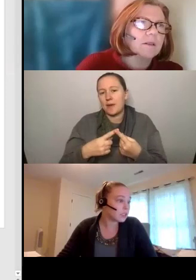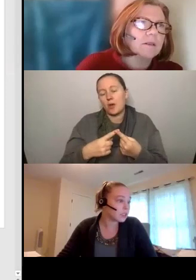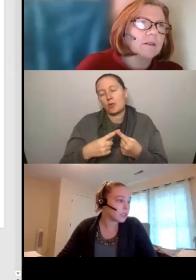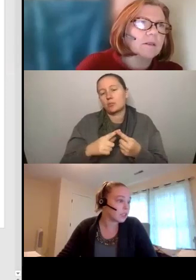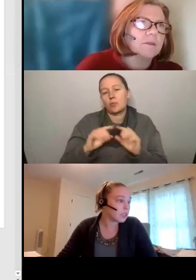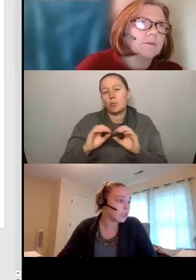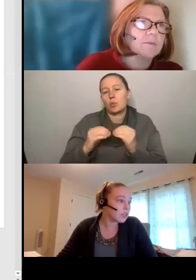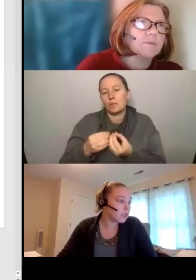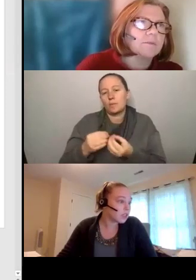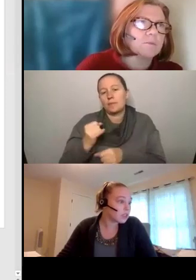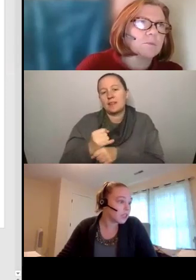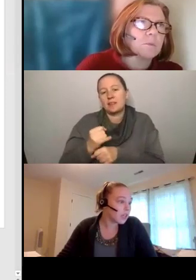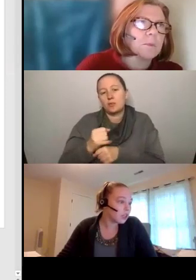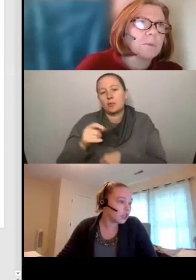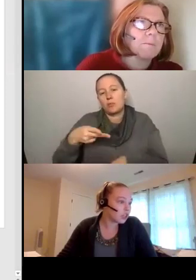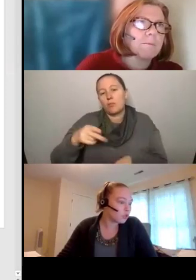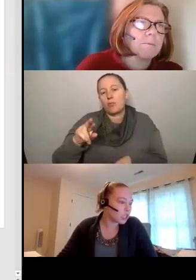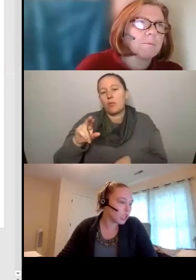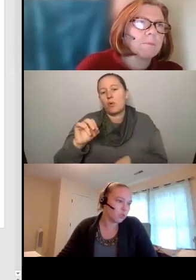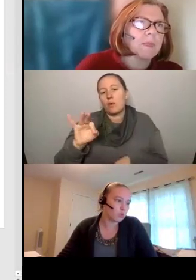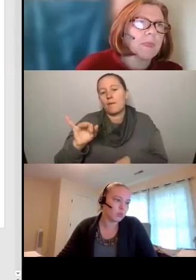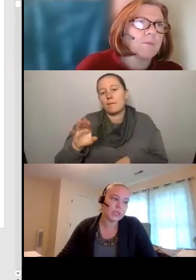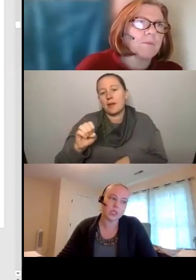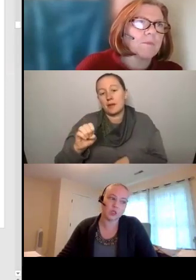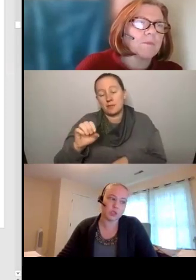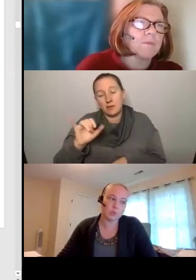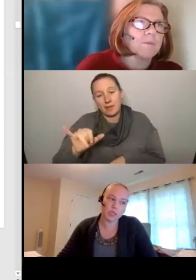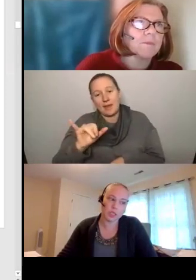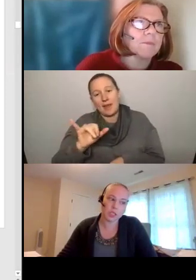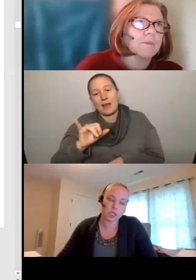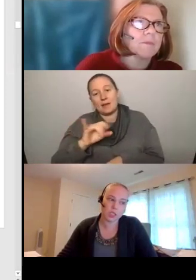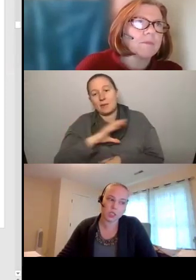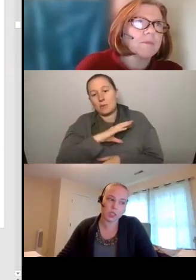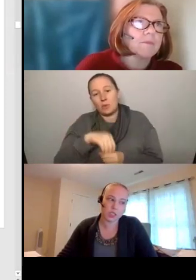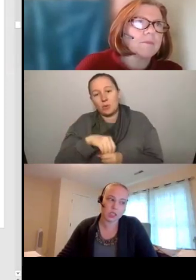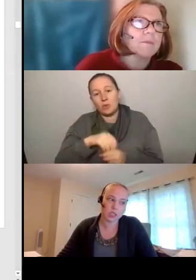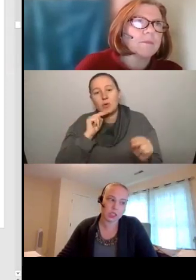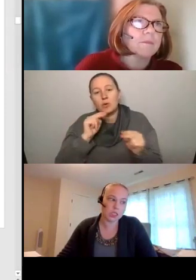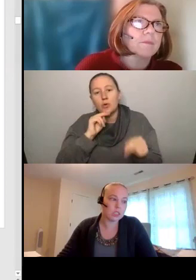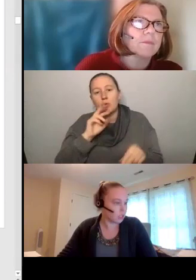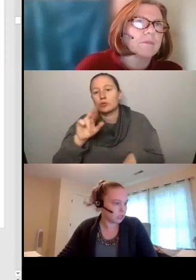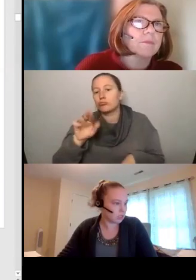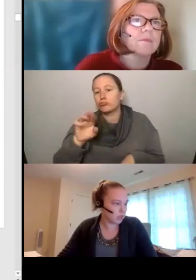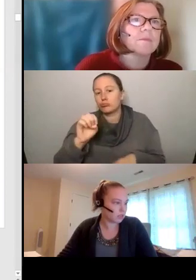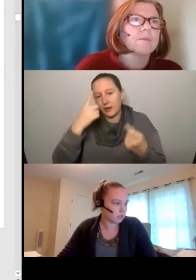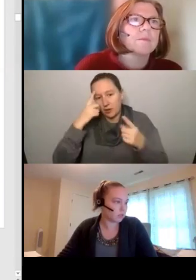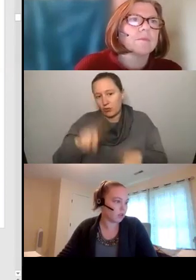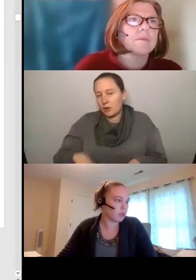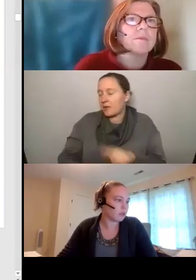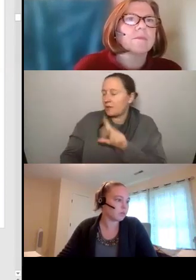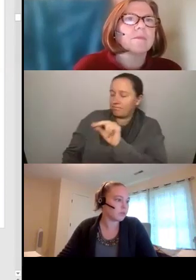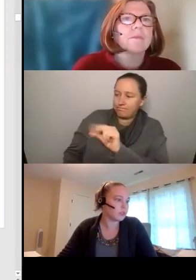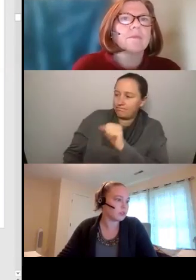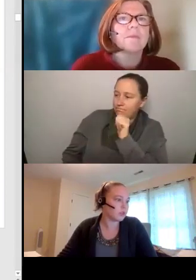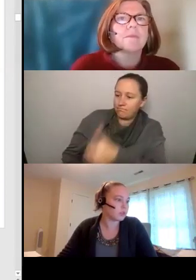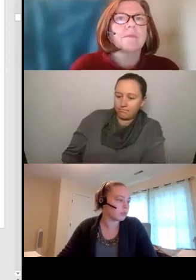Does it contain the negotiated rate agreement? Joe Schumaker: It does not. Jade Blevins: It does not, okay. Since that was .. .